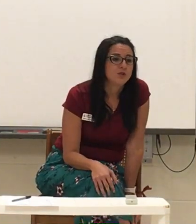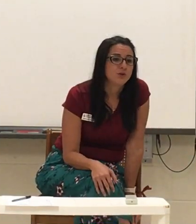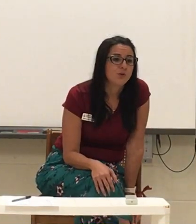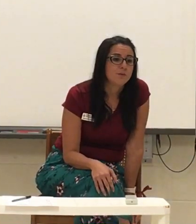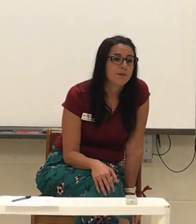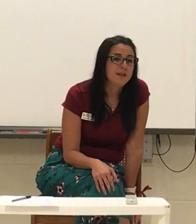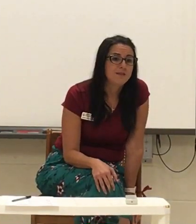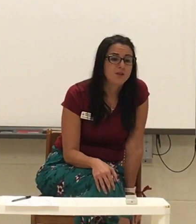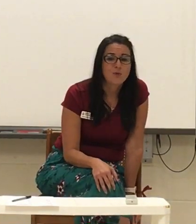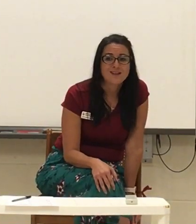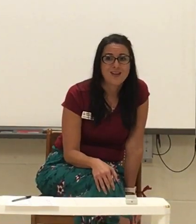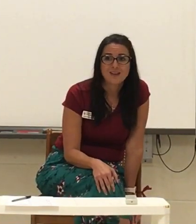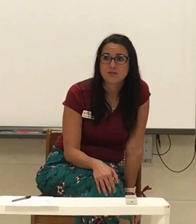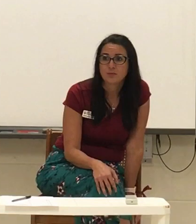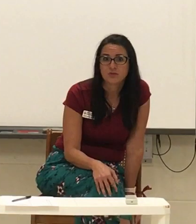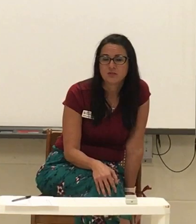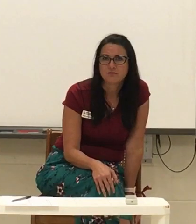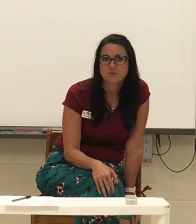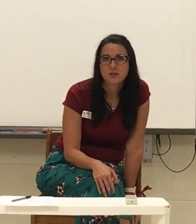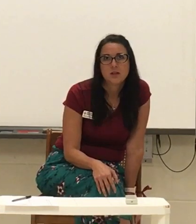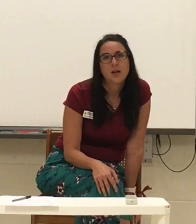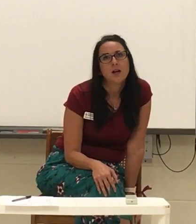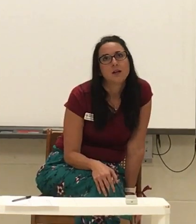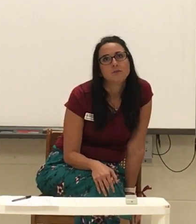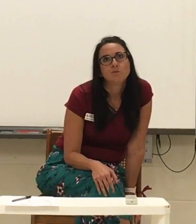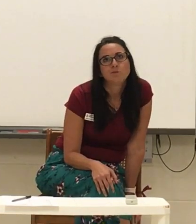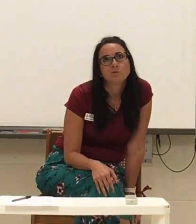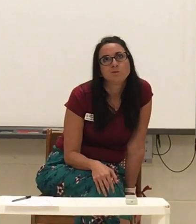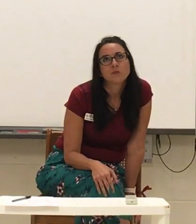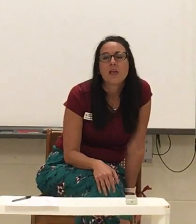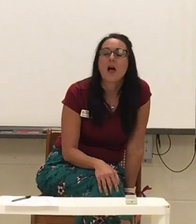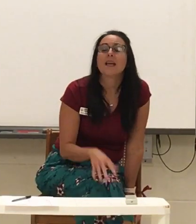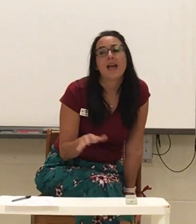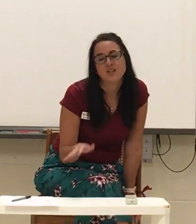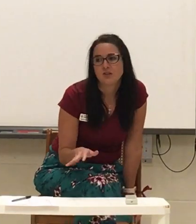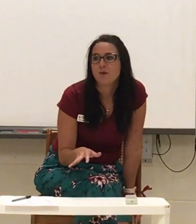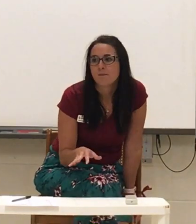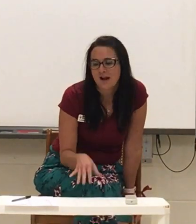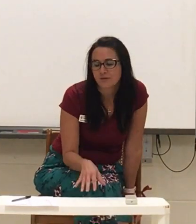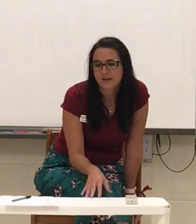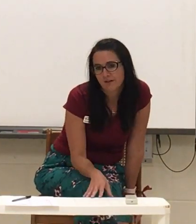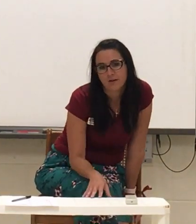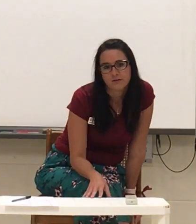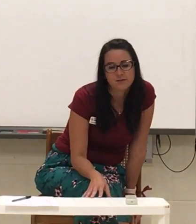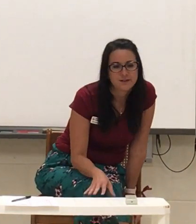to be giving you a textbook occasionally we might read an article in